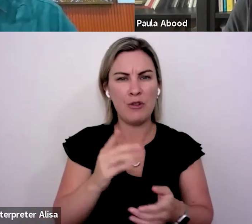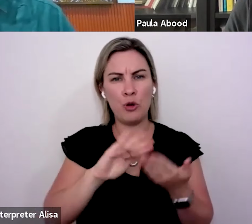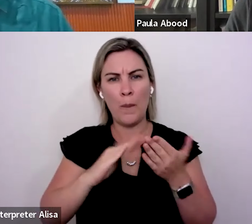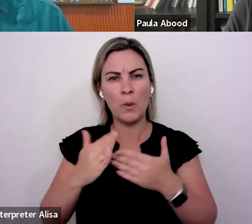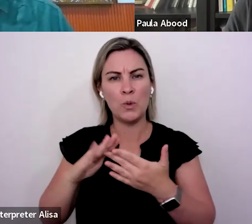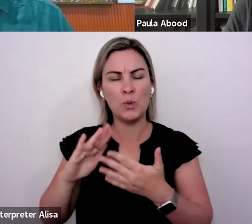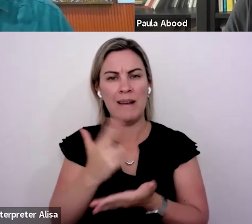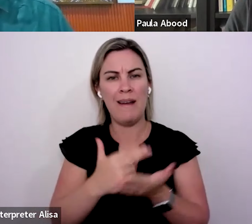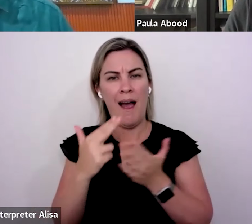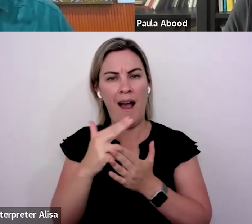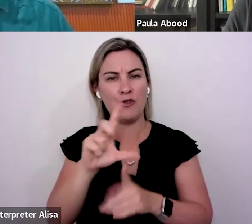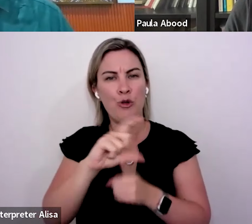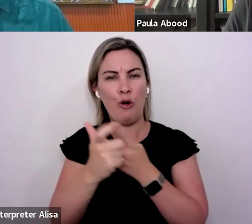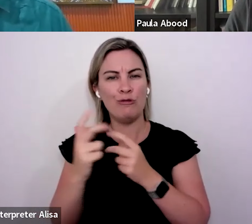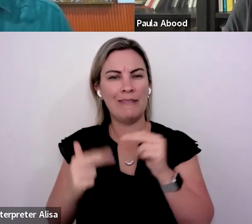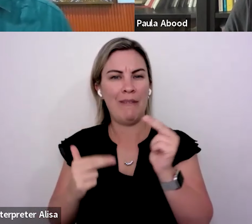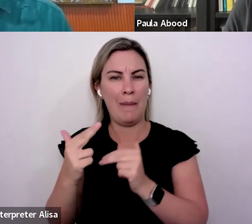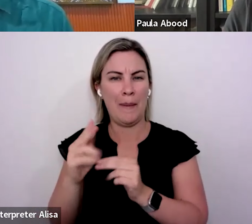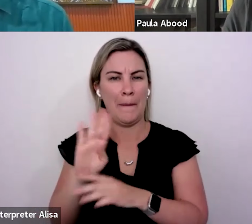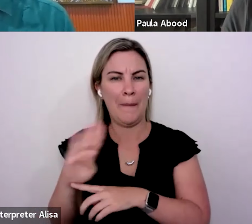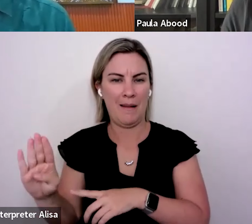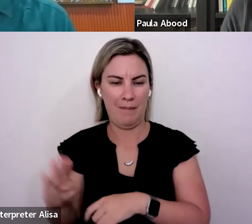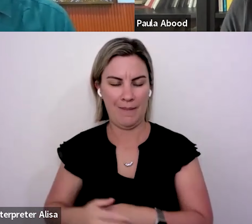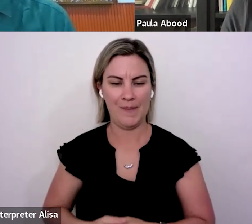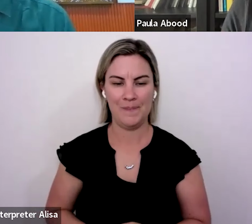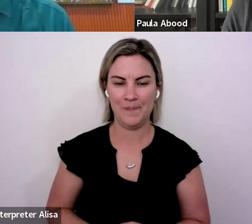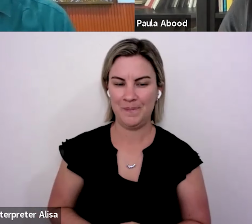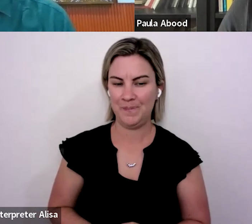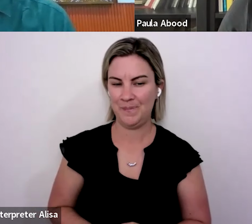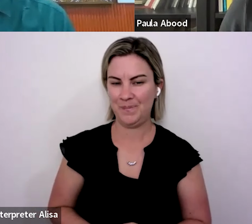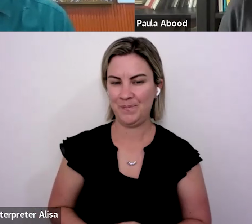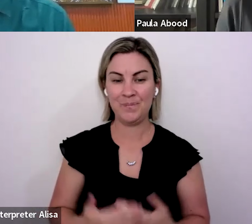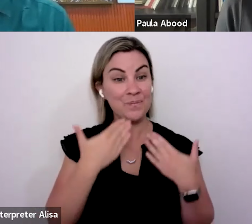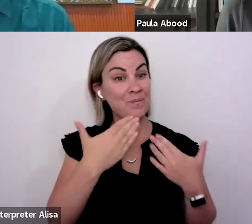Thank you, Lucy.